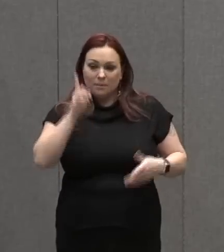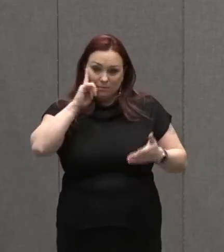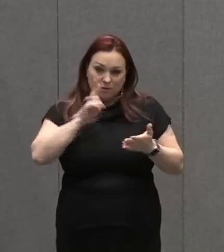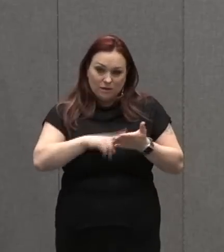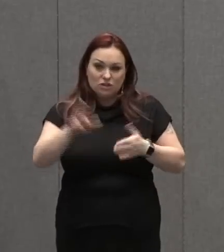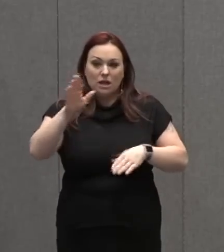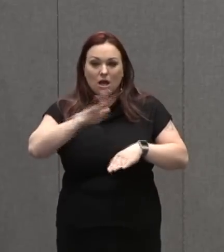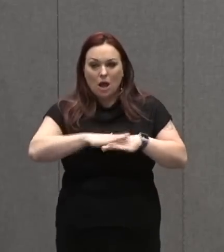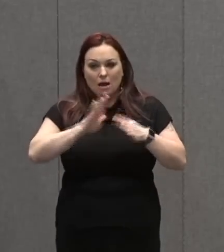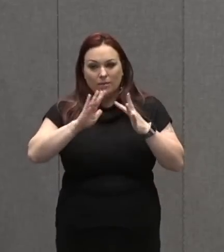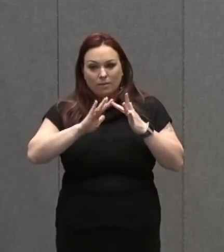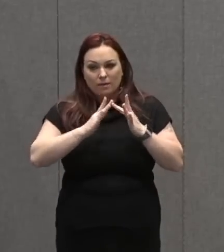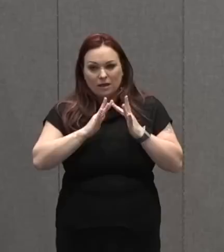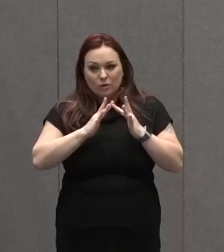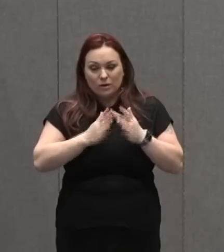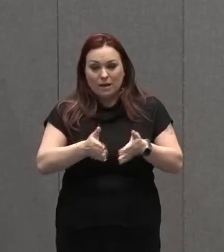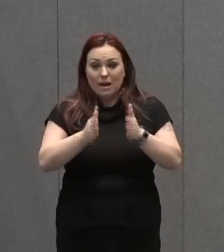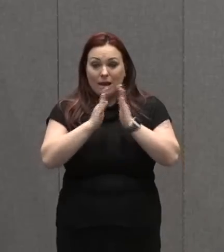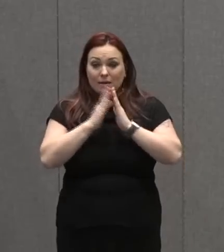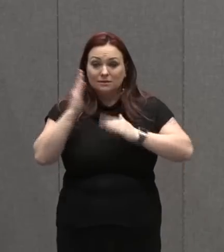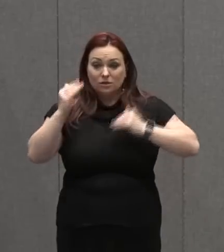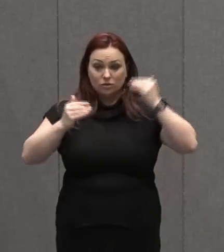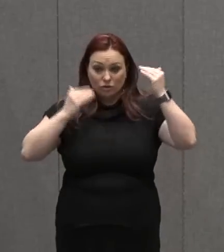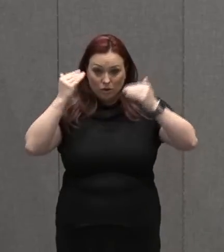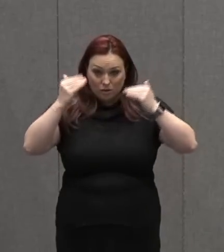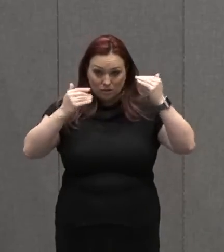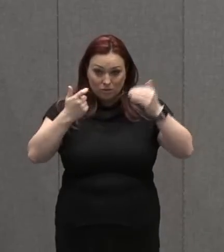ask an adult, go watch the news on TV,